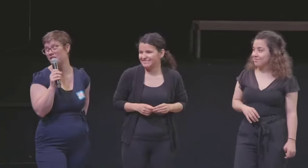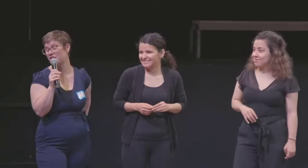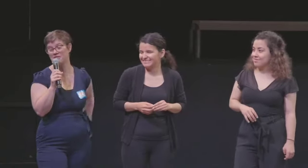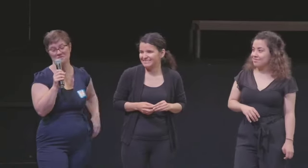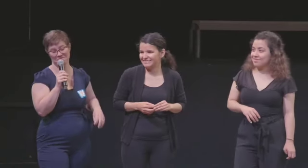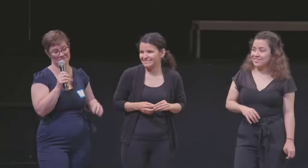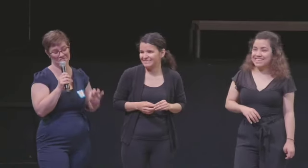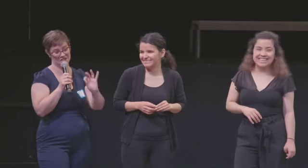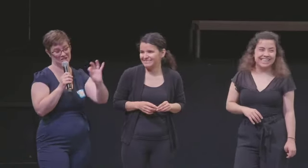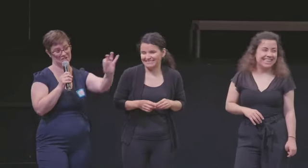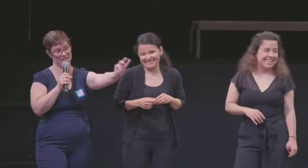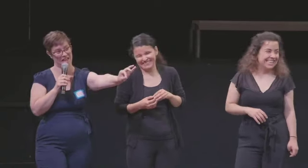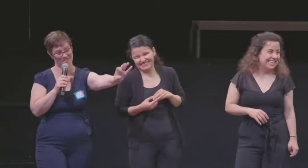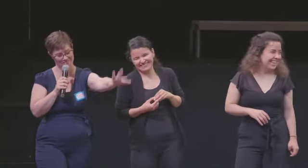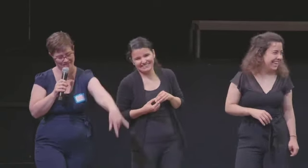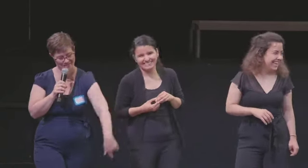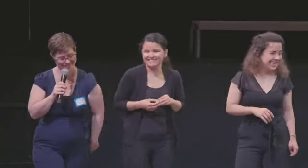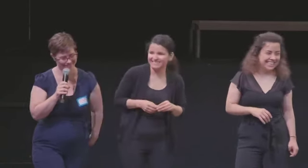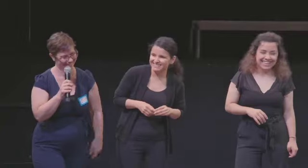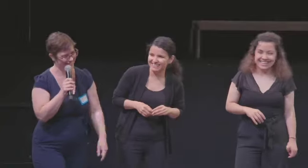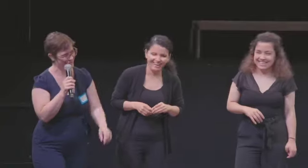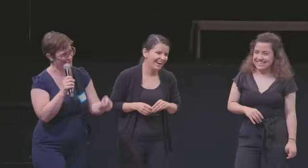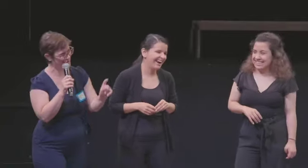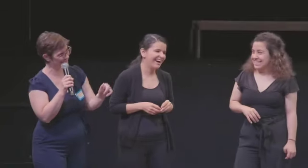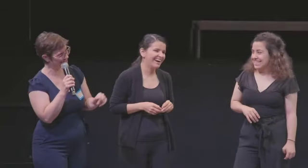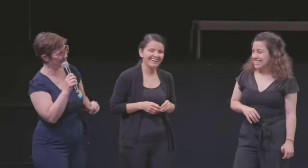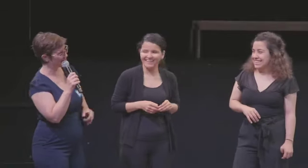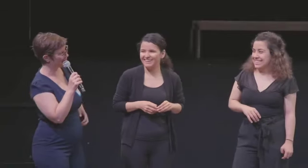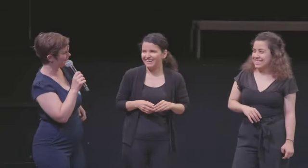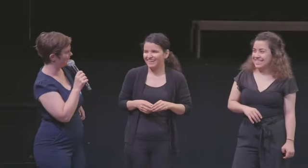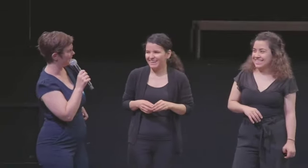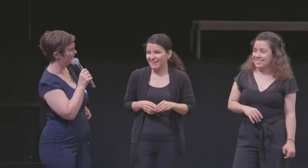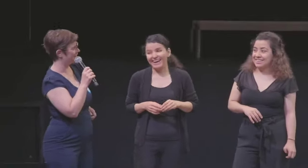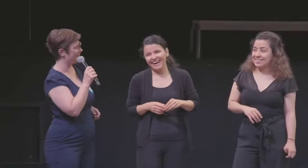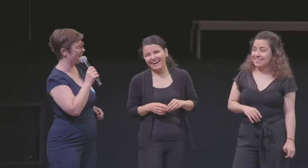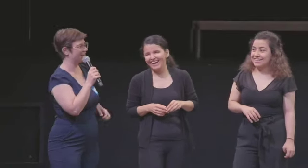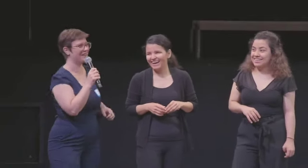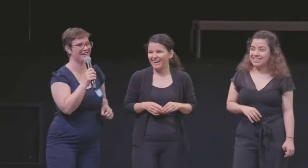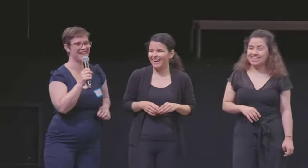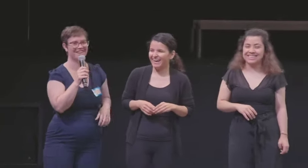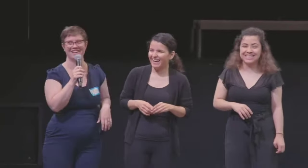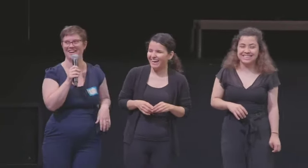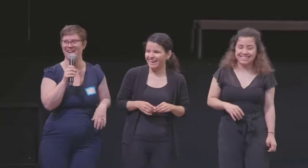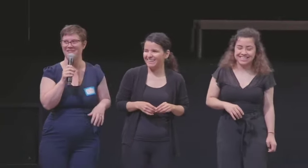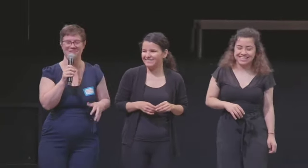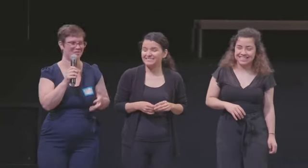encourage you to do that. Who want to be the first here? All right, okay.